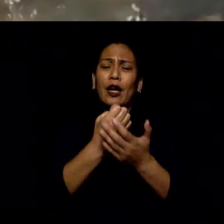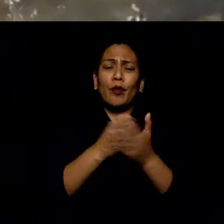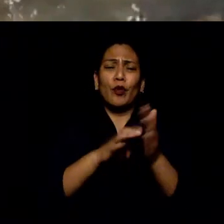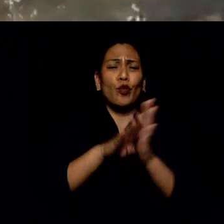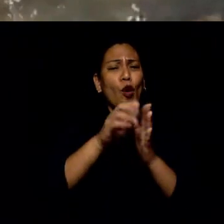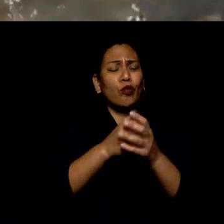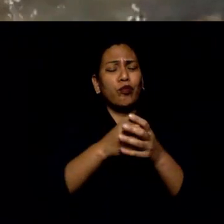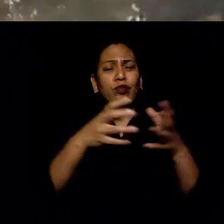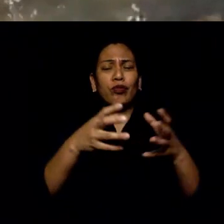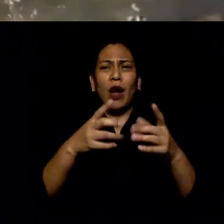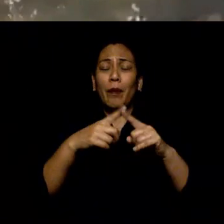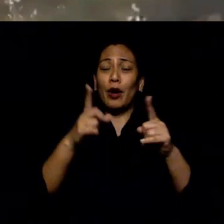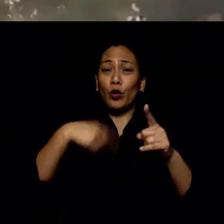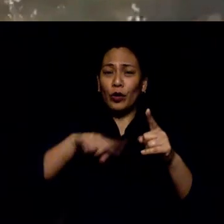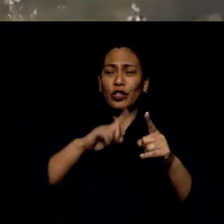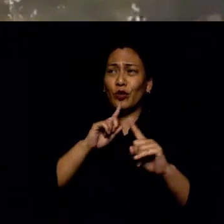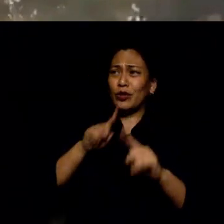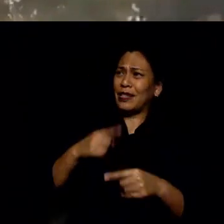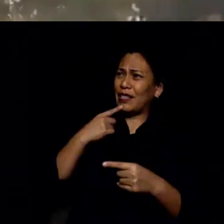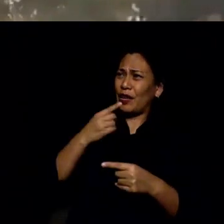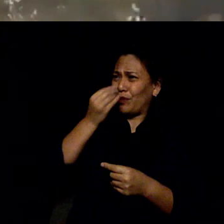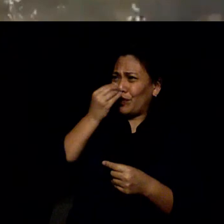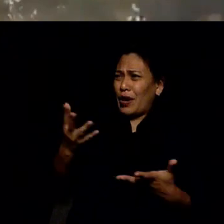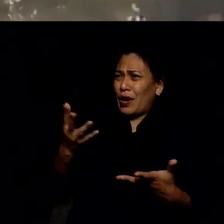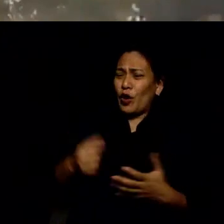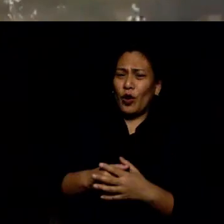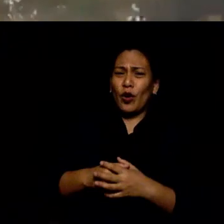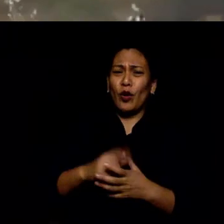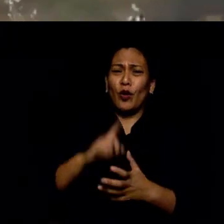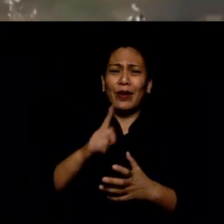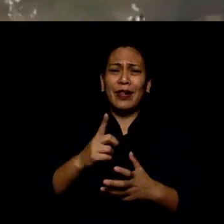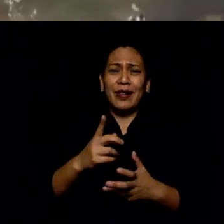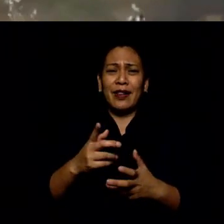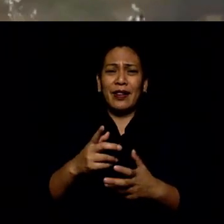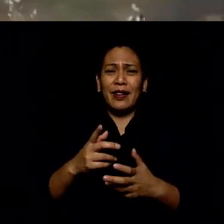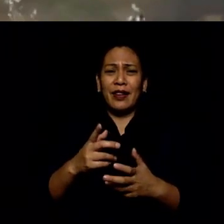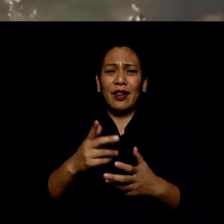We want wellbeing and we also don't want to screw over the bias here.